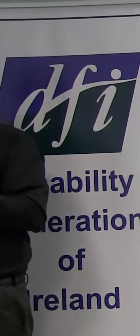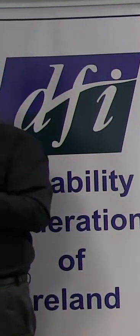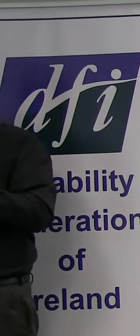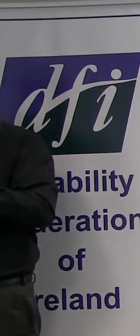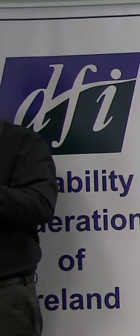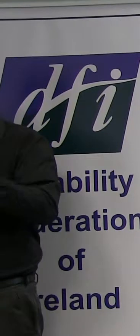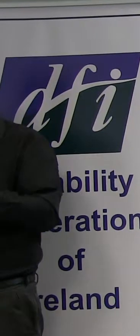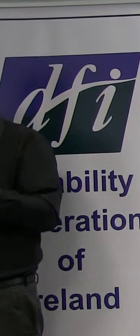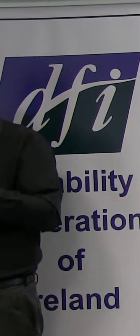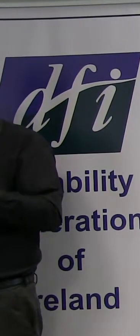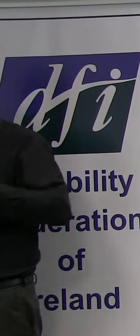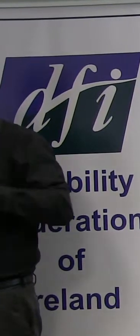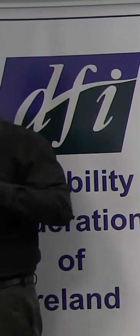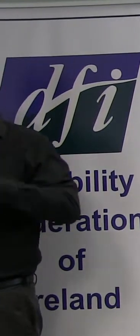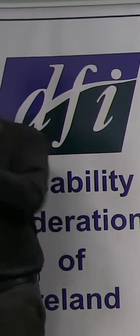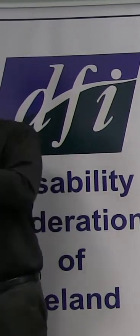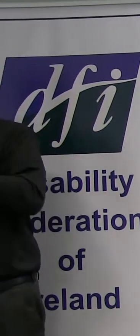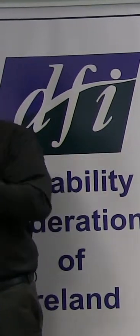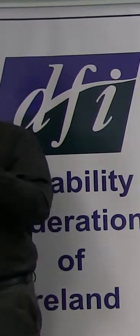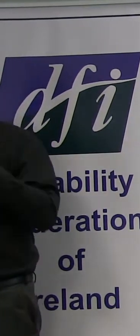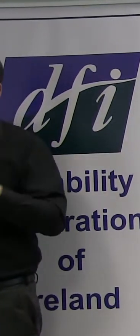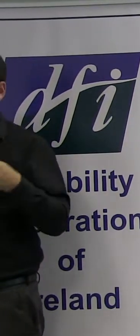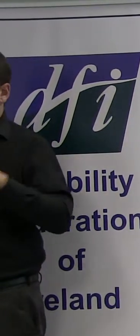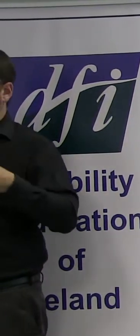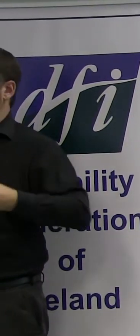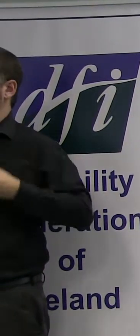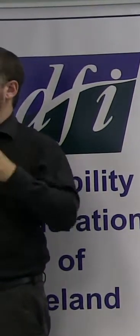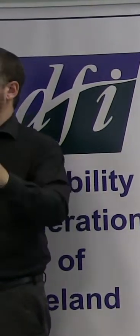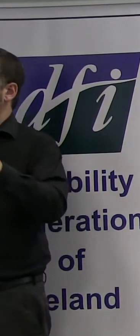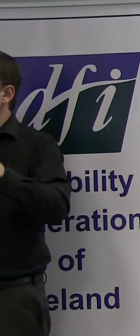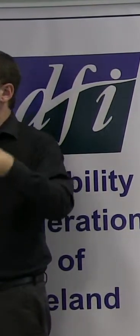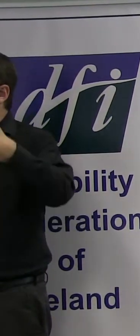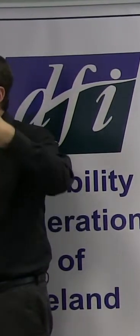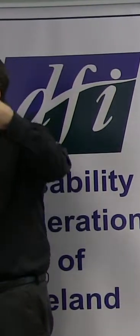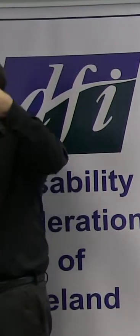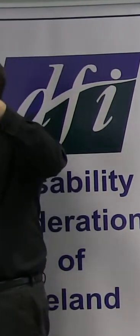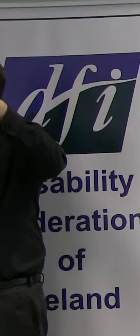protect charge for purposes and buffer it out so what is a job of work pretty